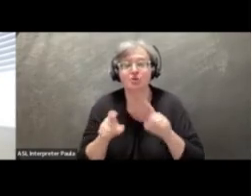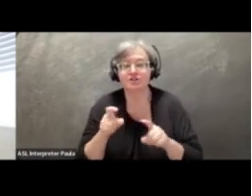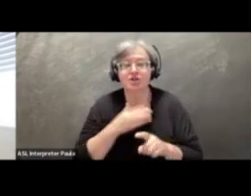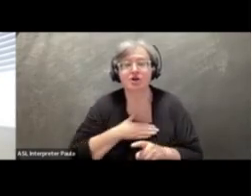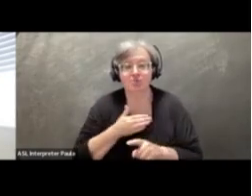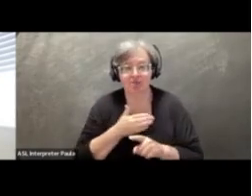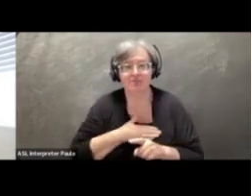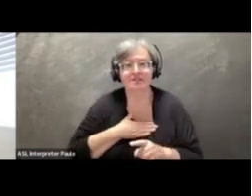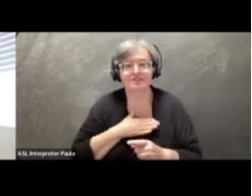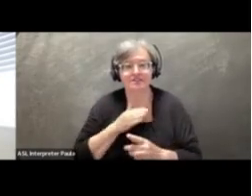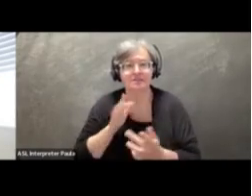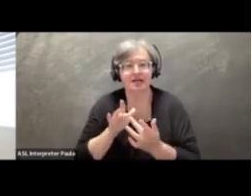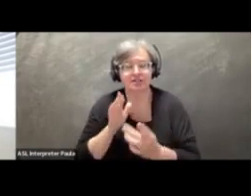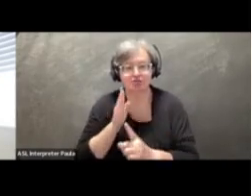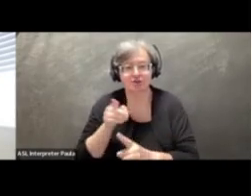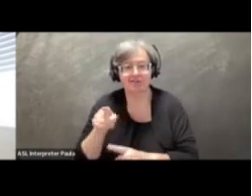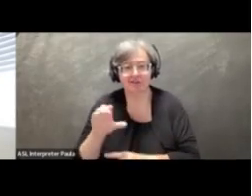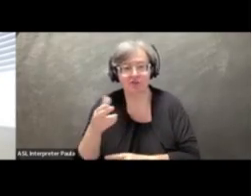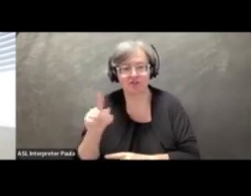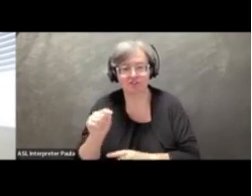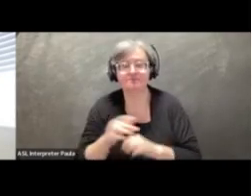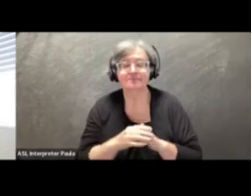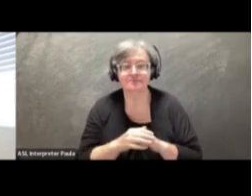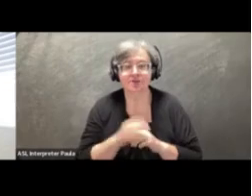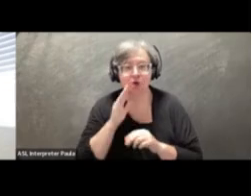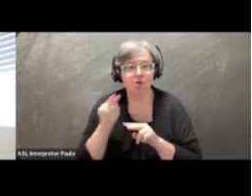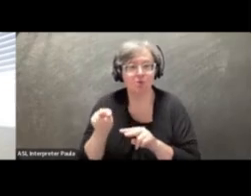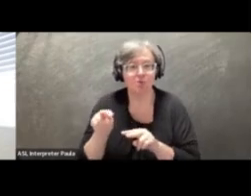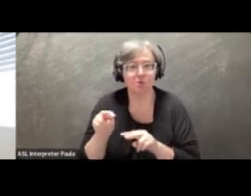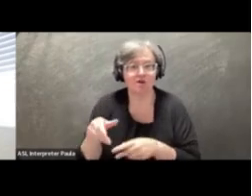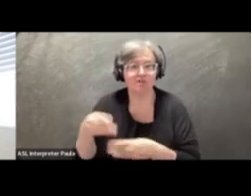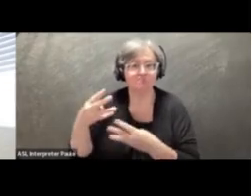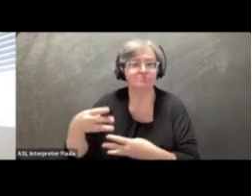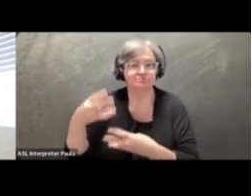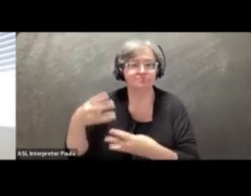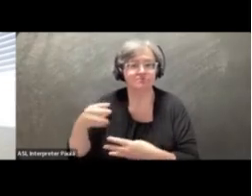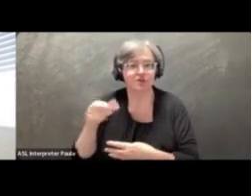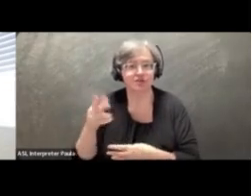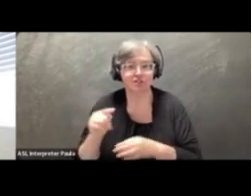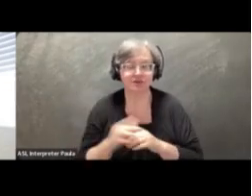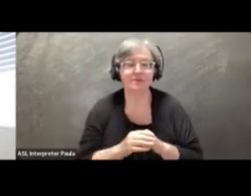reach out directly to us in the chat box, which we will be monitoring. Also, you should